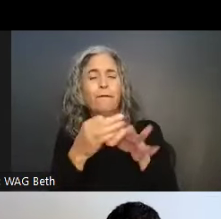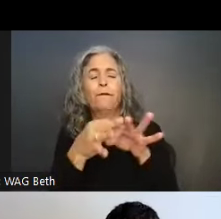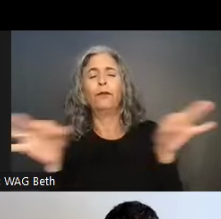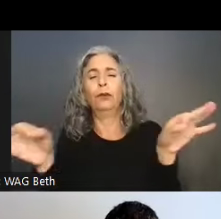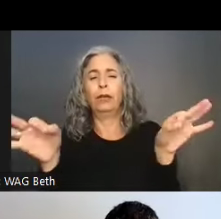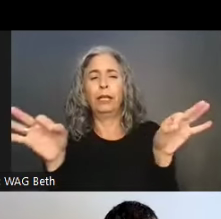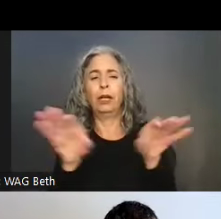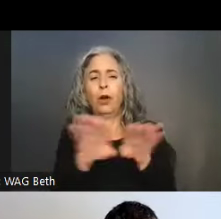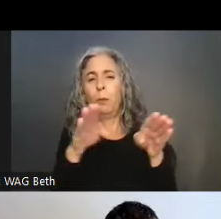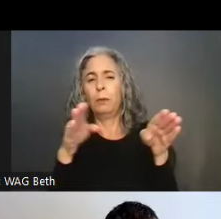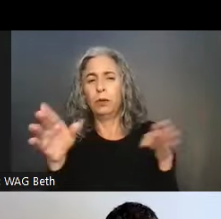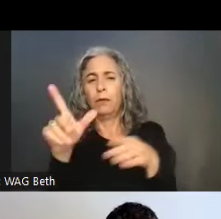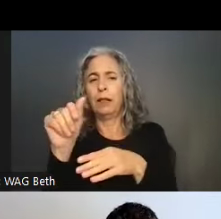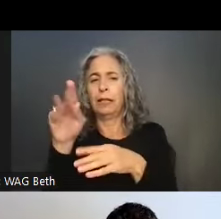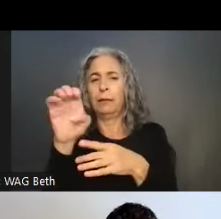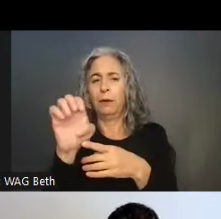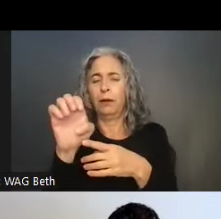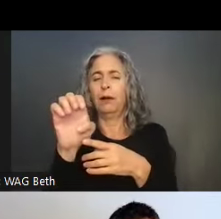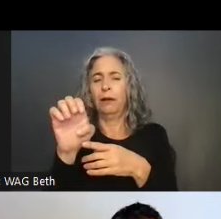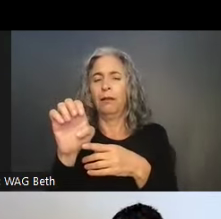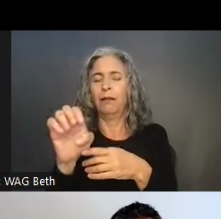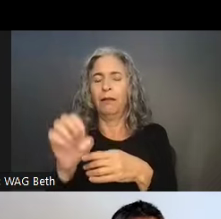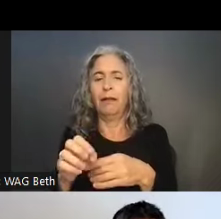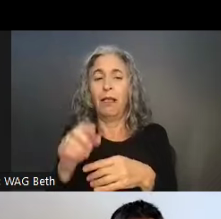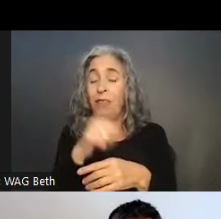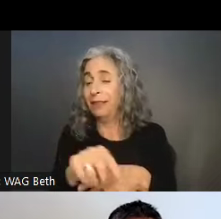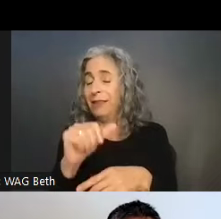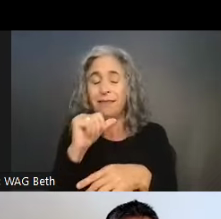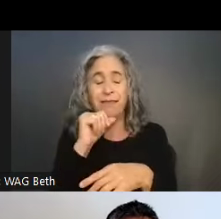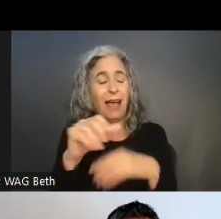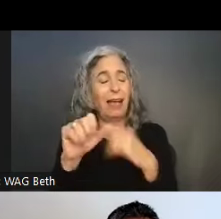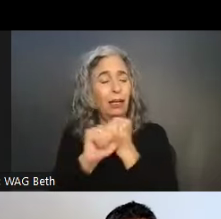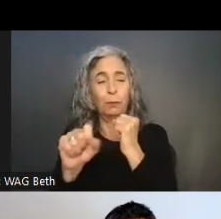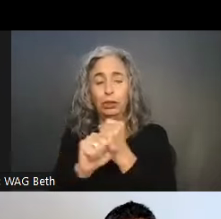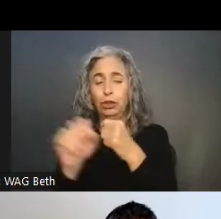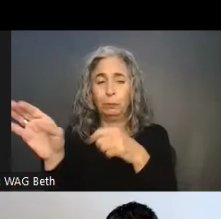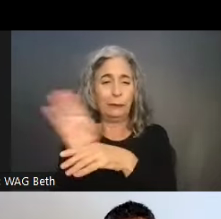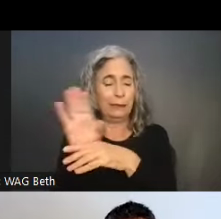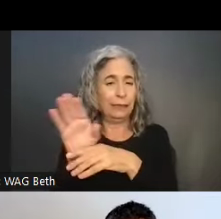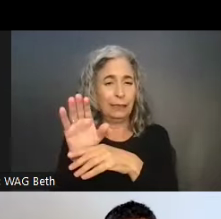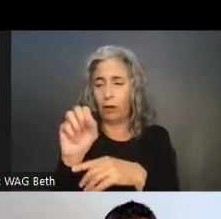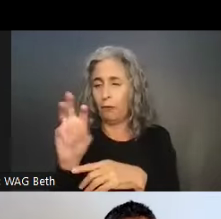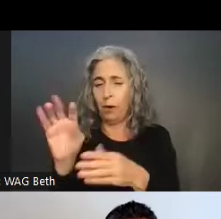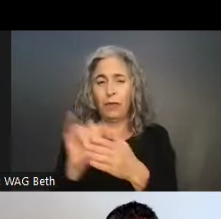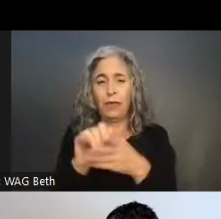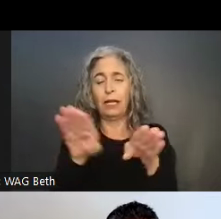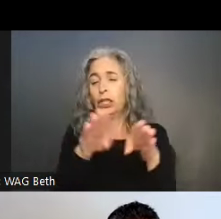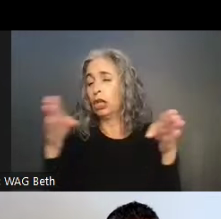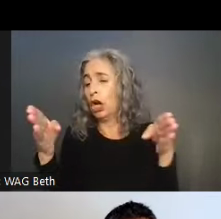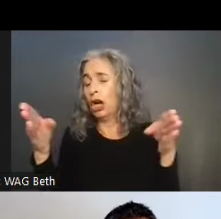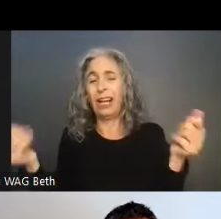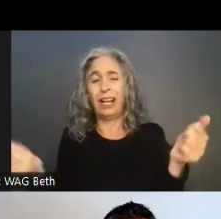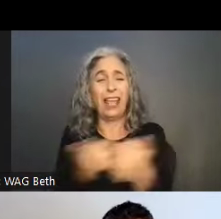source software. This is noncommercial software that is open to cocreation by a community of